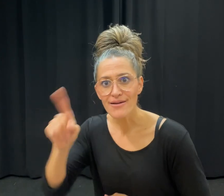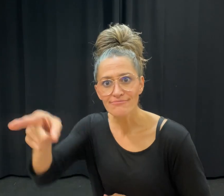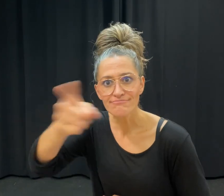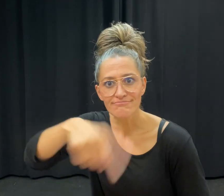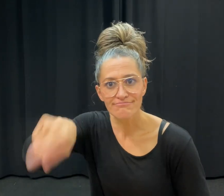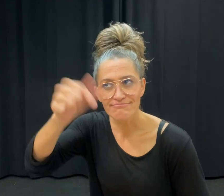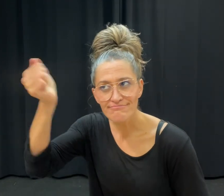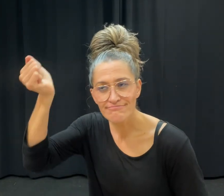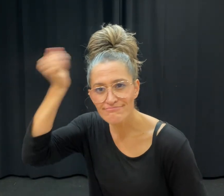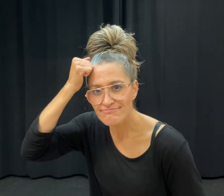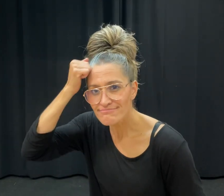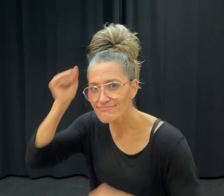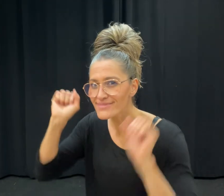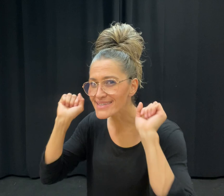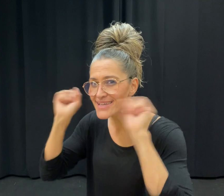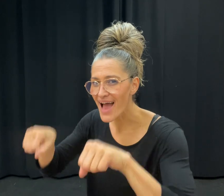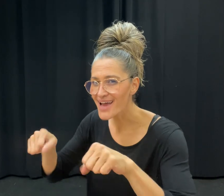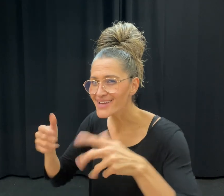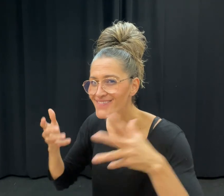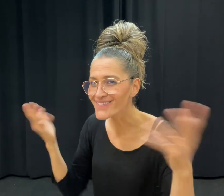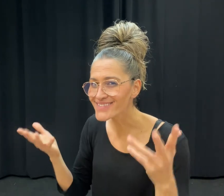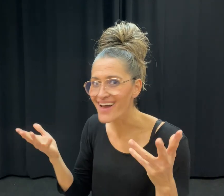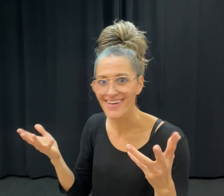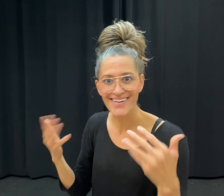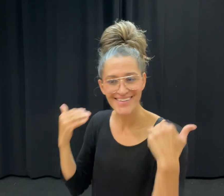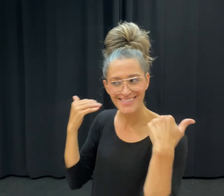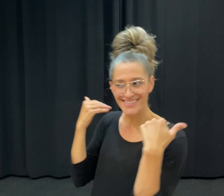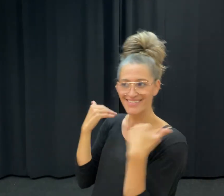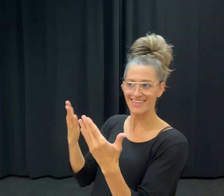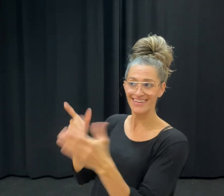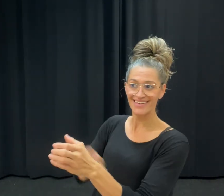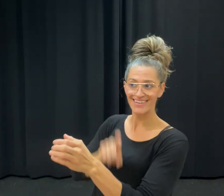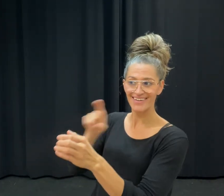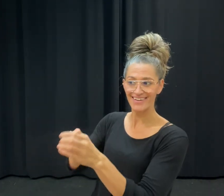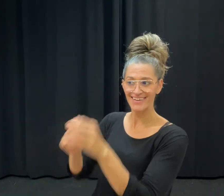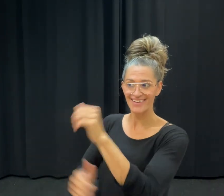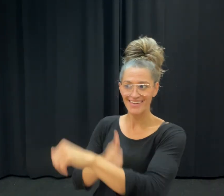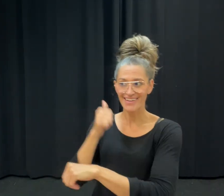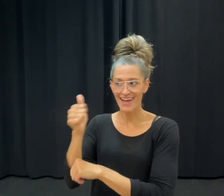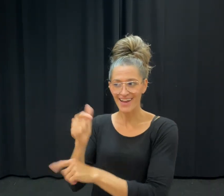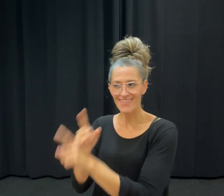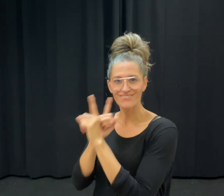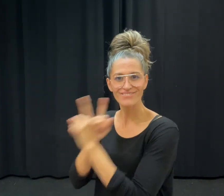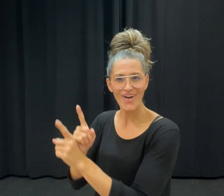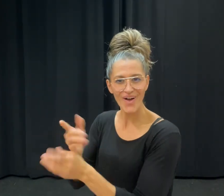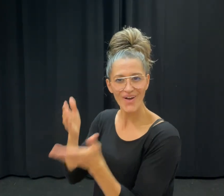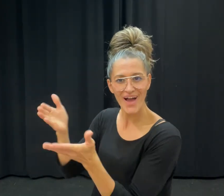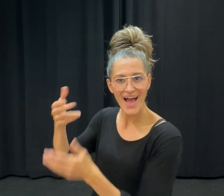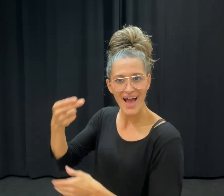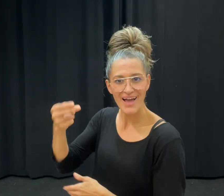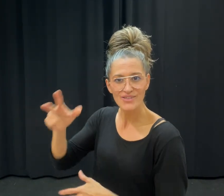Don’t forget to subscribe, like, and follow